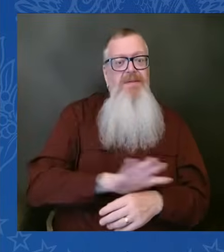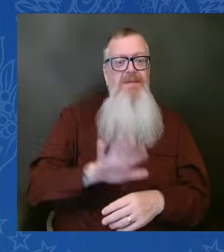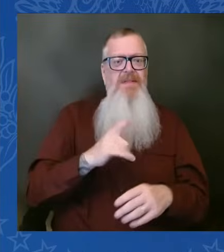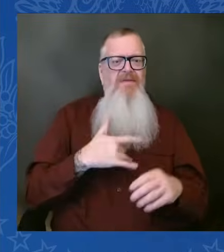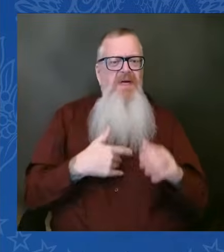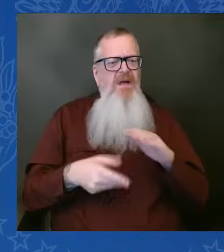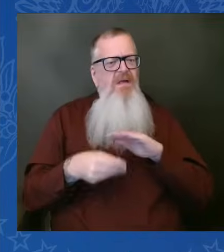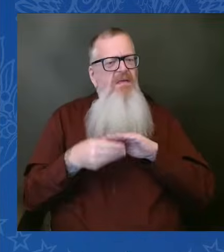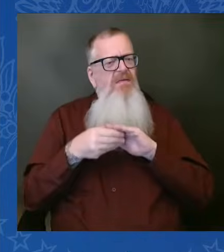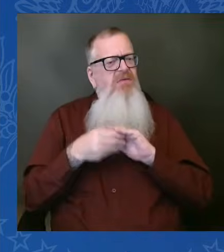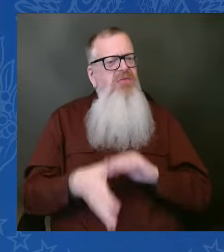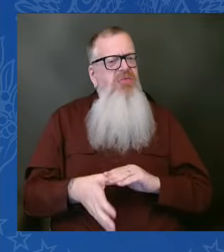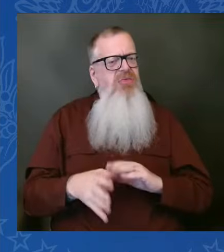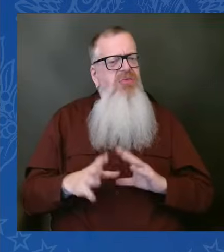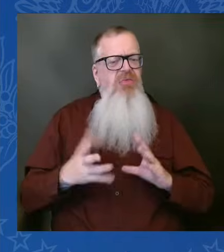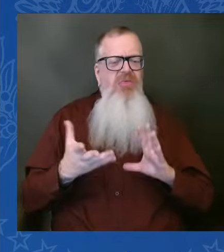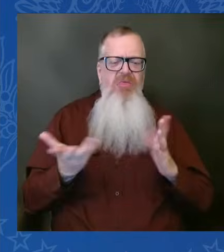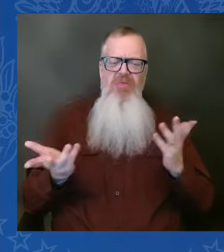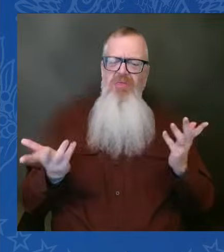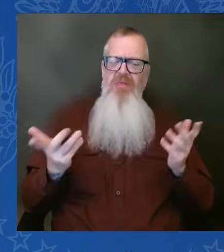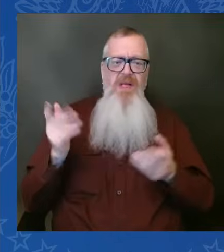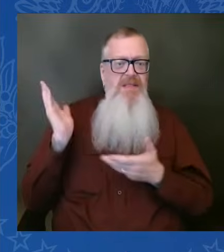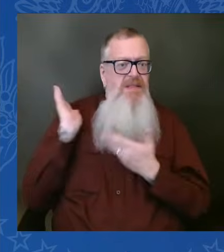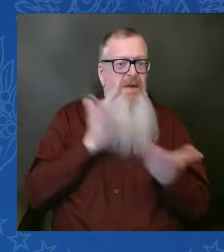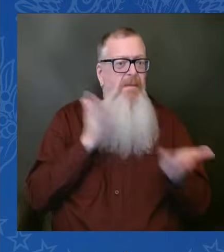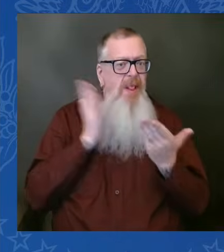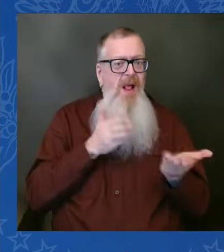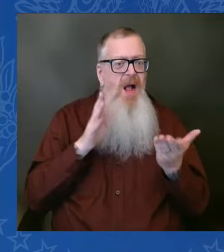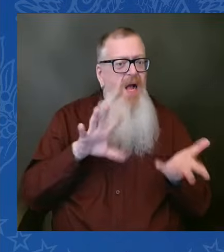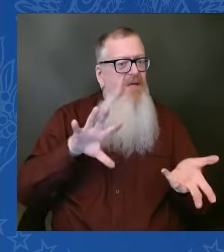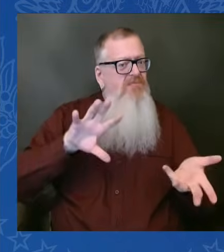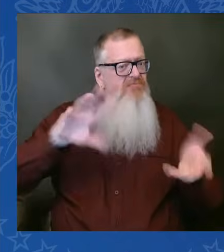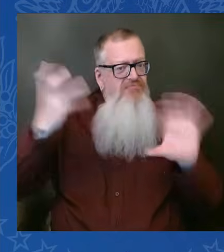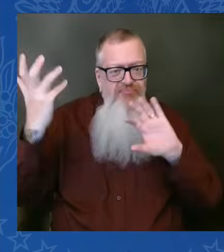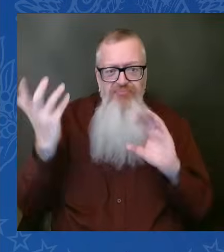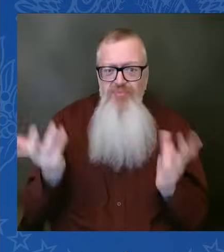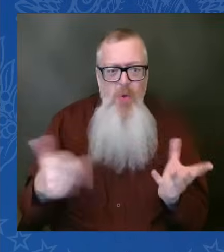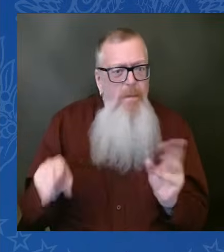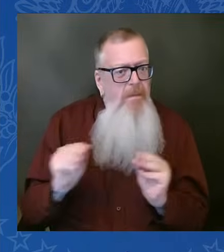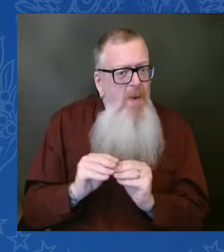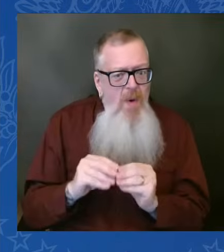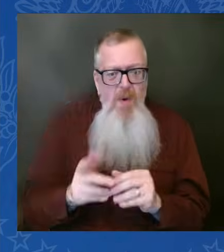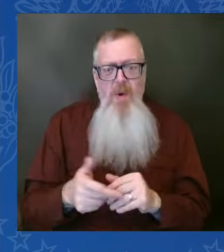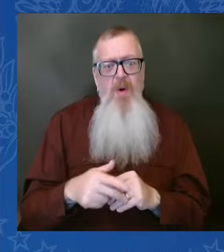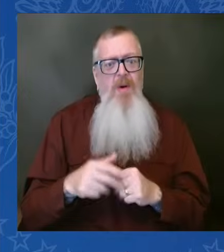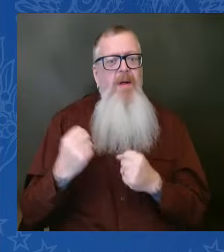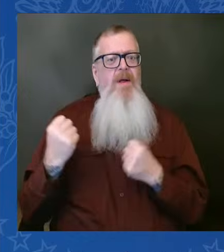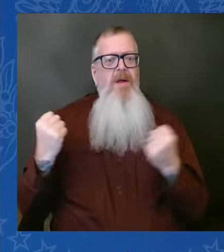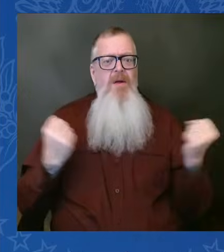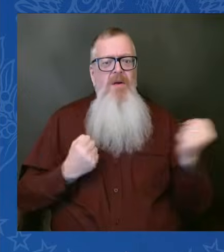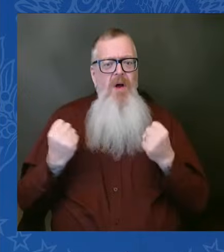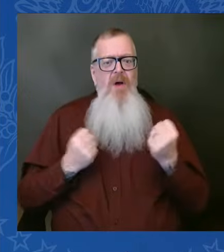Prices soared on everything from cars to homes to appliances. The previous administration, quite frankly, had no plan --